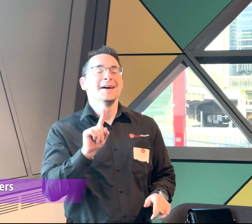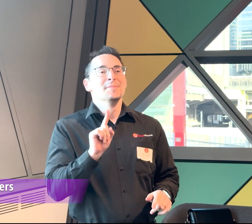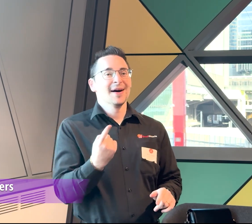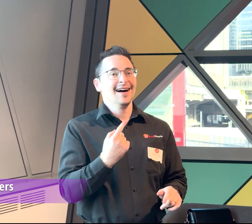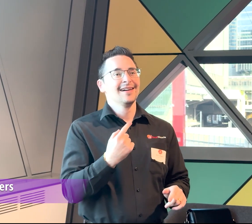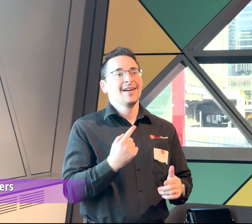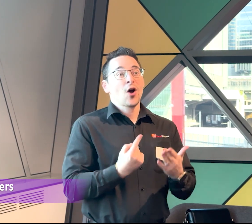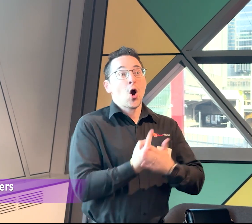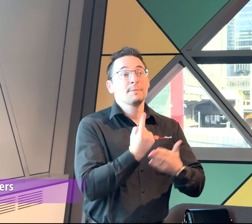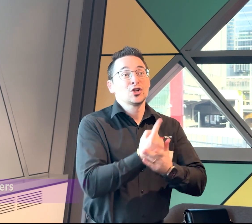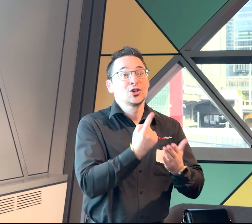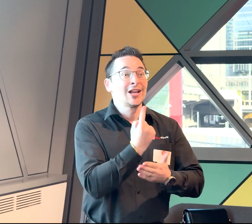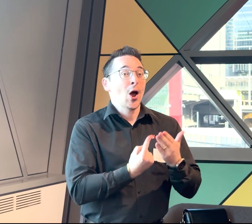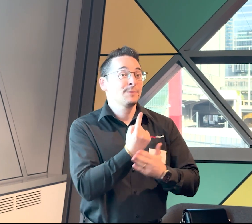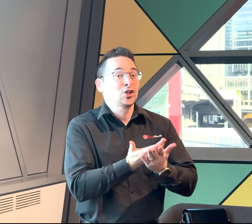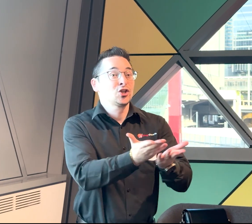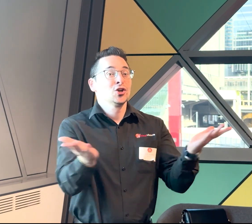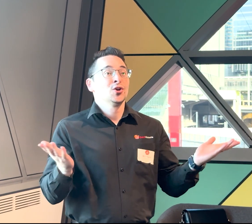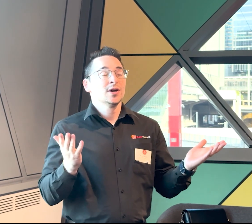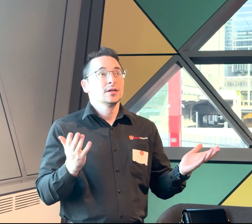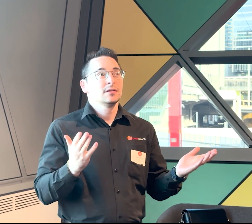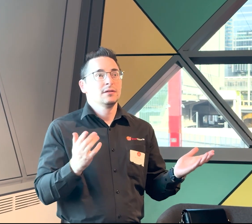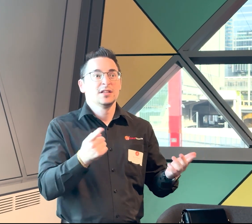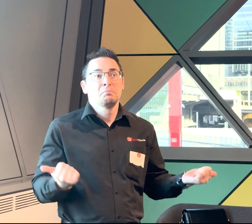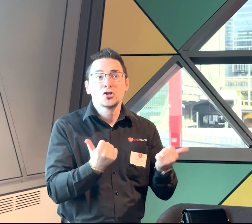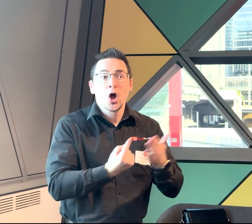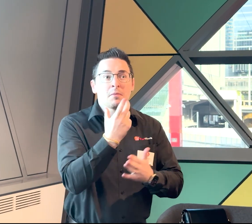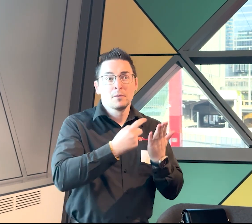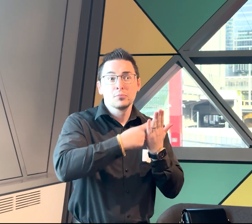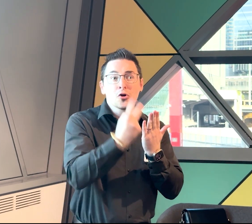it comes to opportunities for young people, I think there's a lot of leadership training